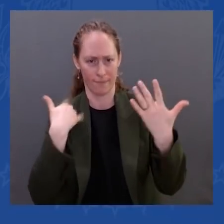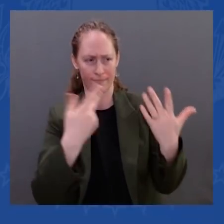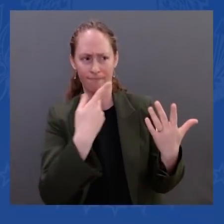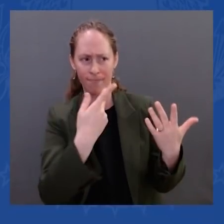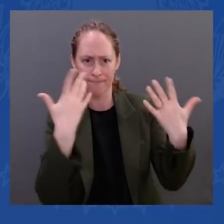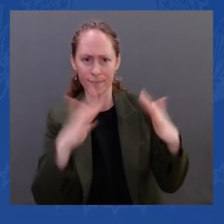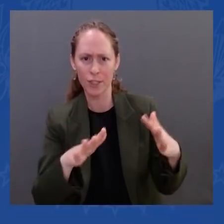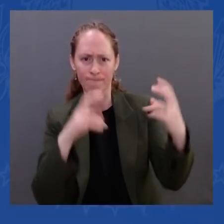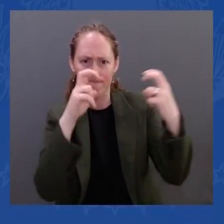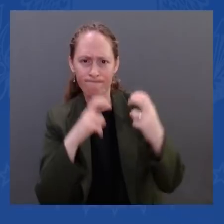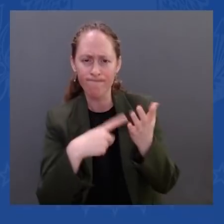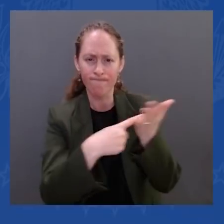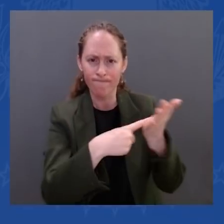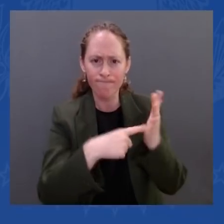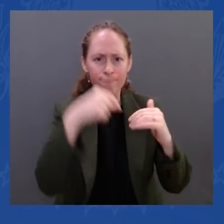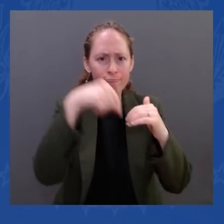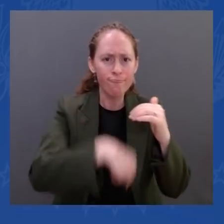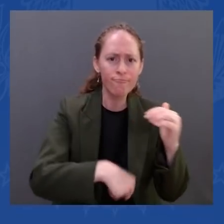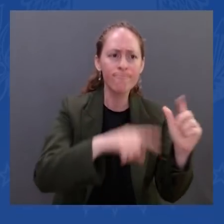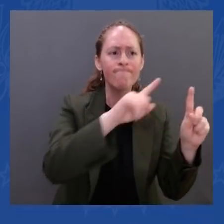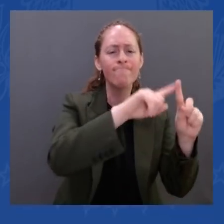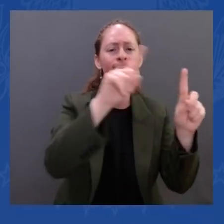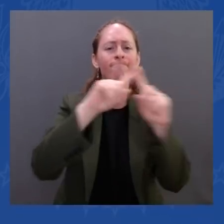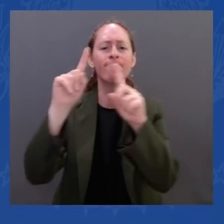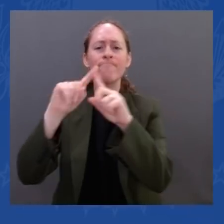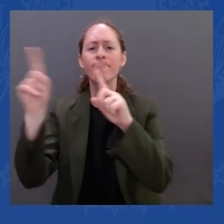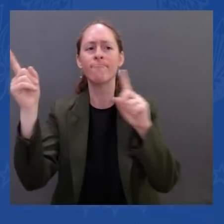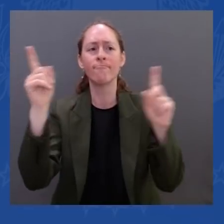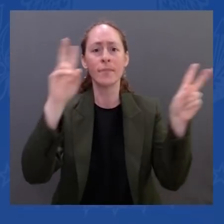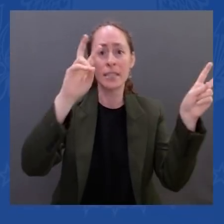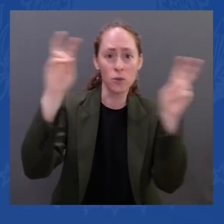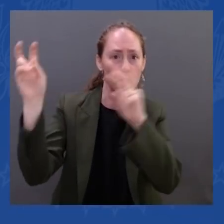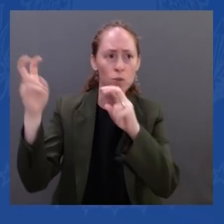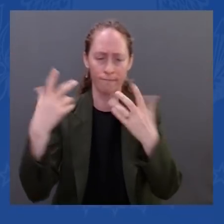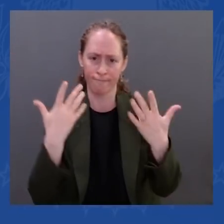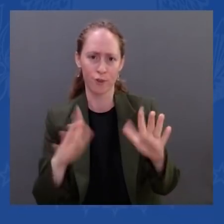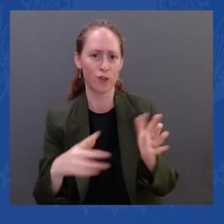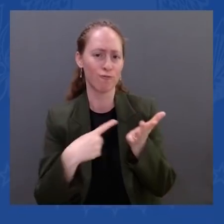First, on Russia's egregious aggression,